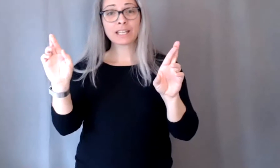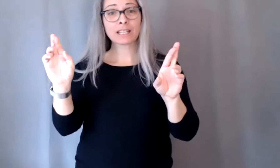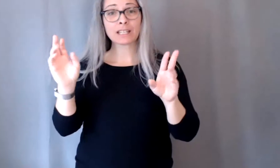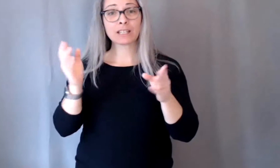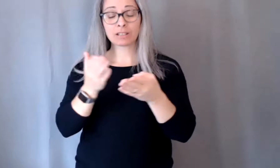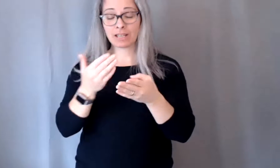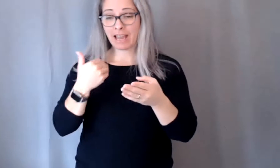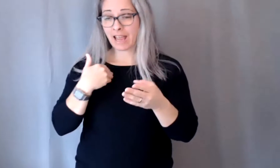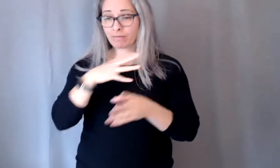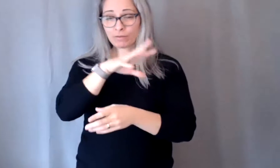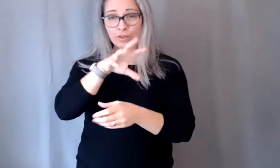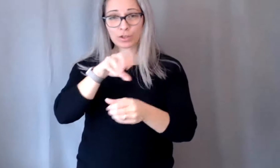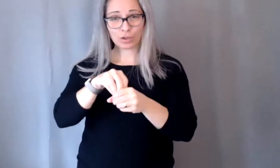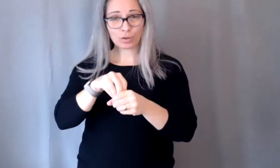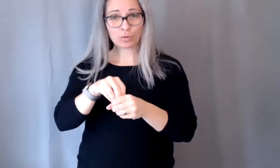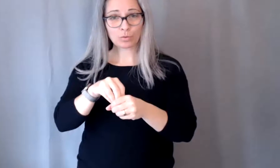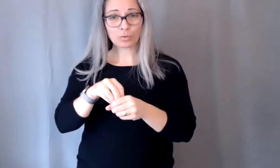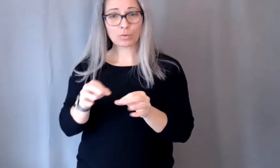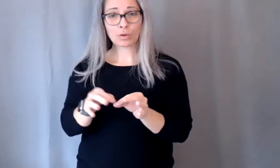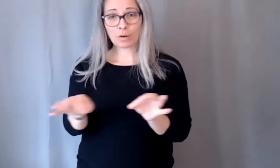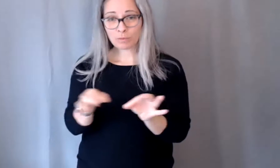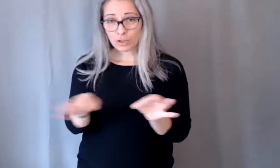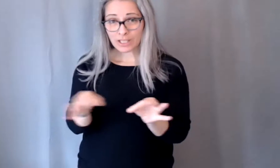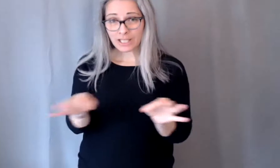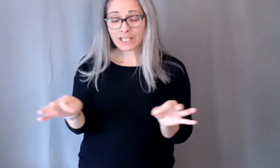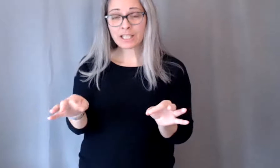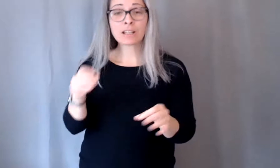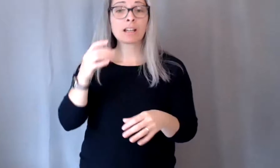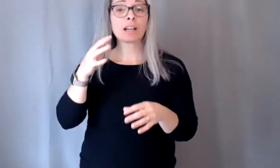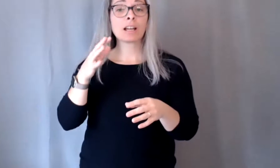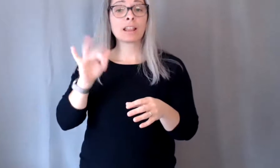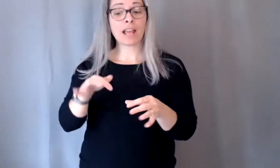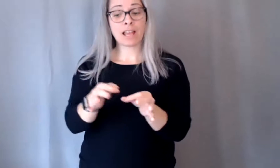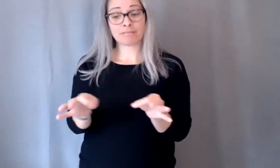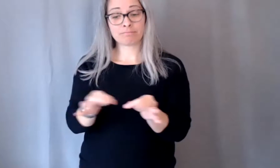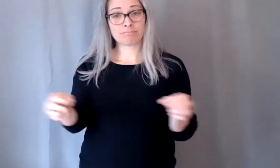with captions in Portuguese and in English and today we have a sign